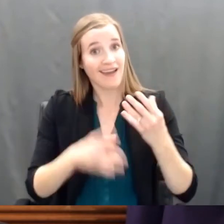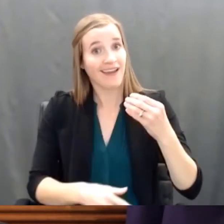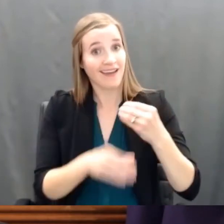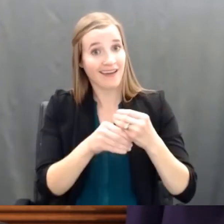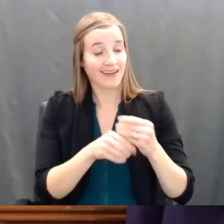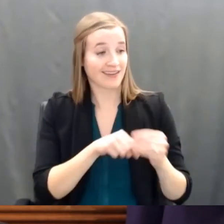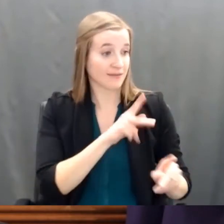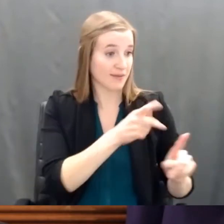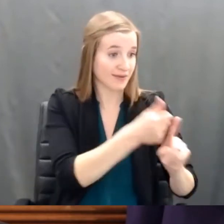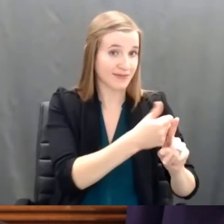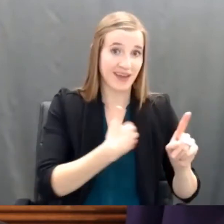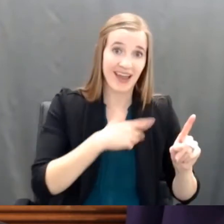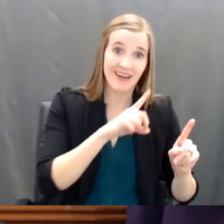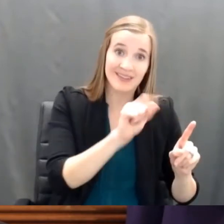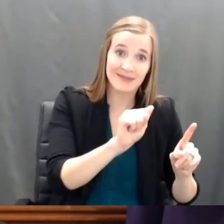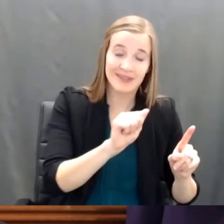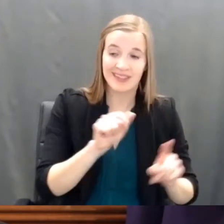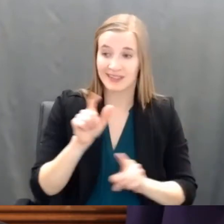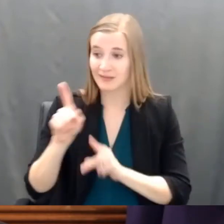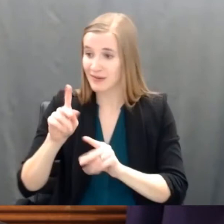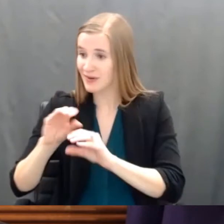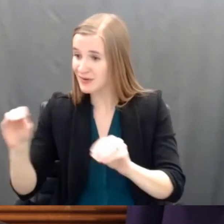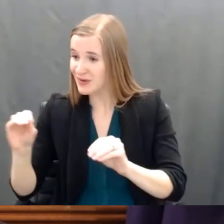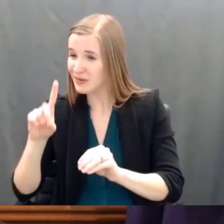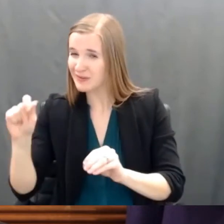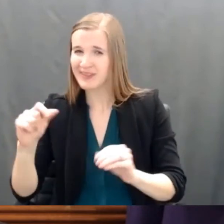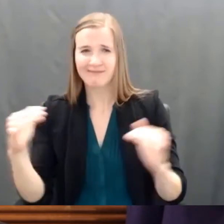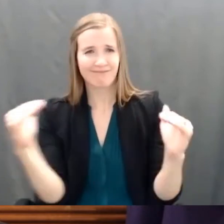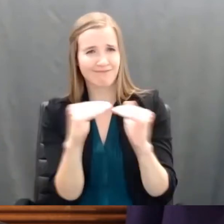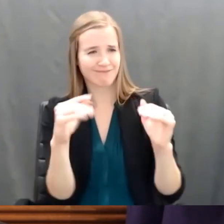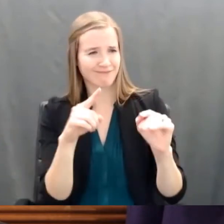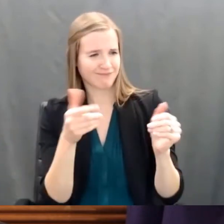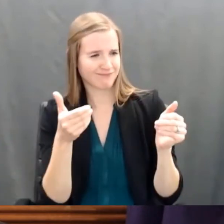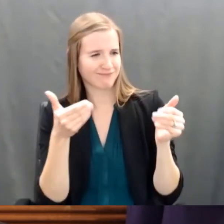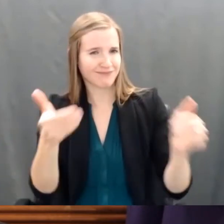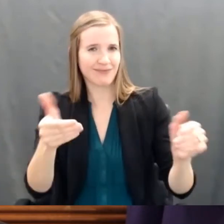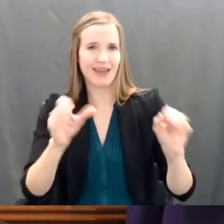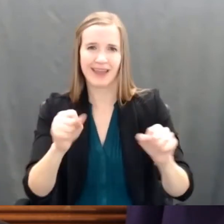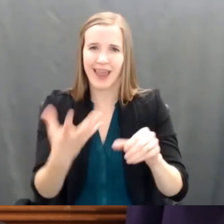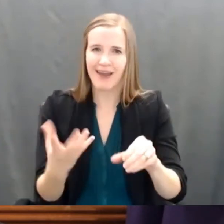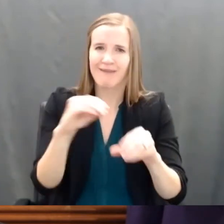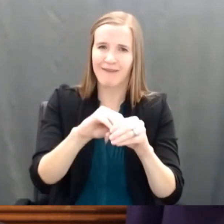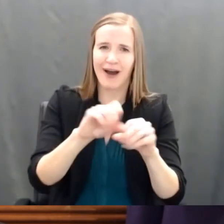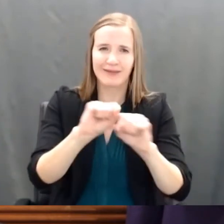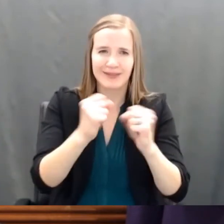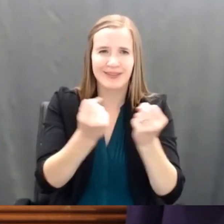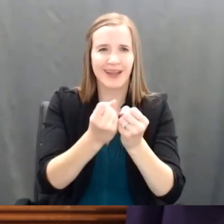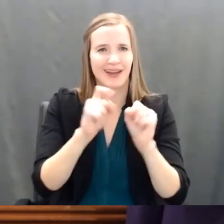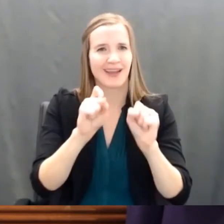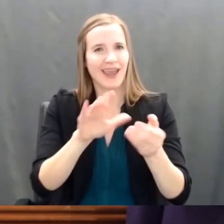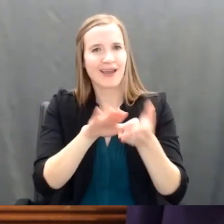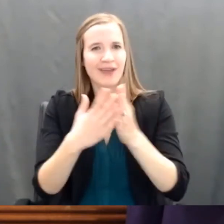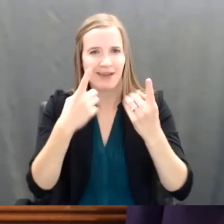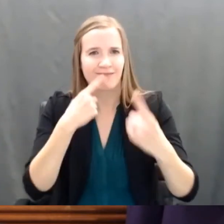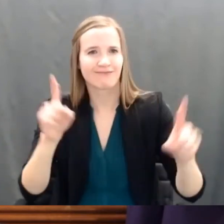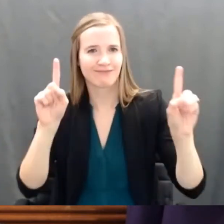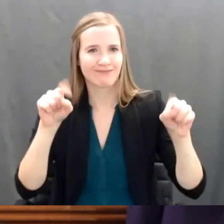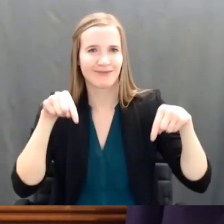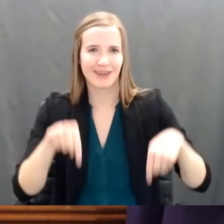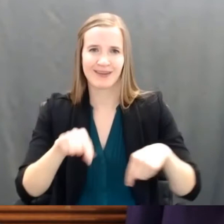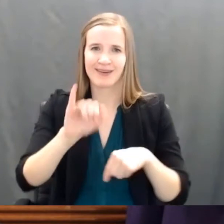participate as active, productive independent citizens in Idaho; and whereas It is fitting and